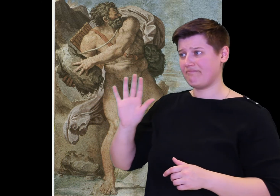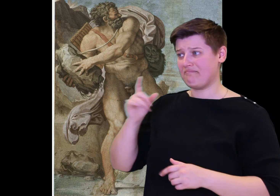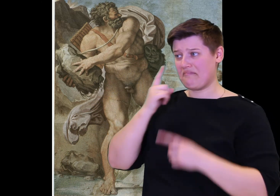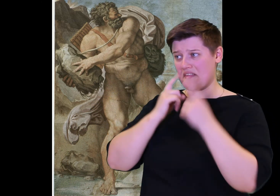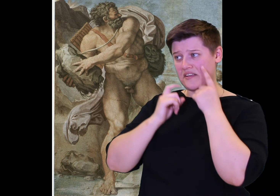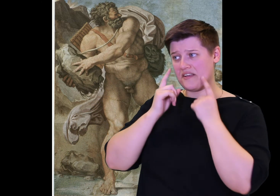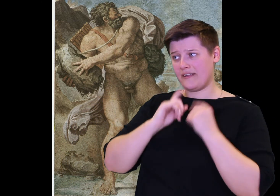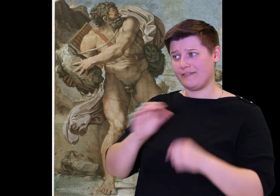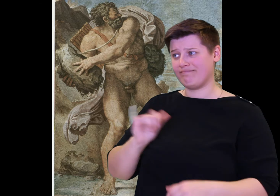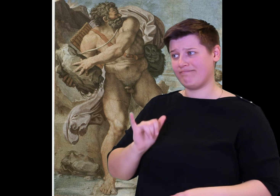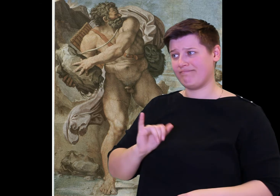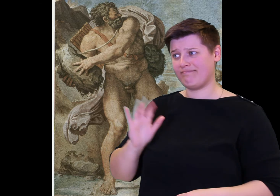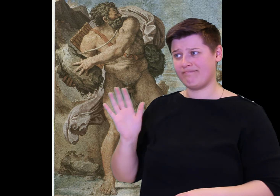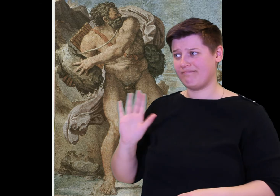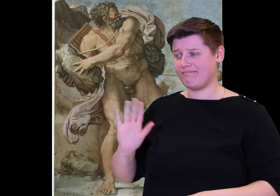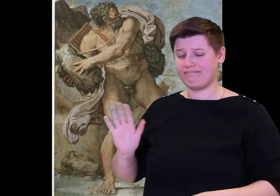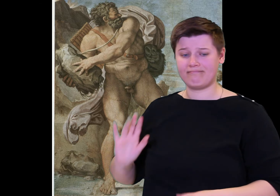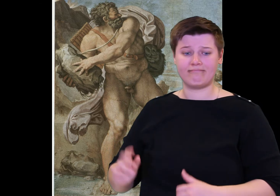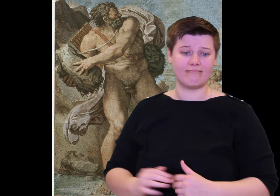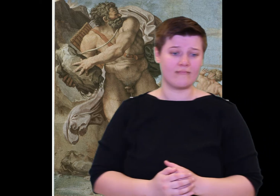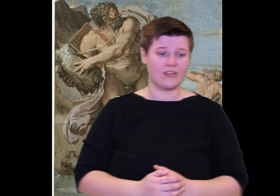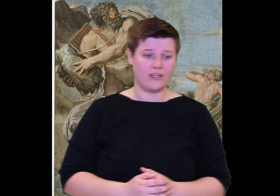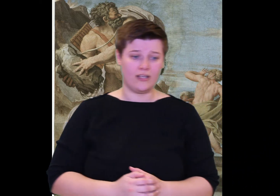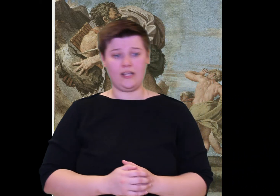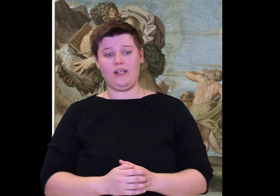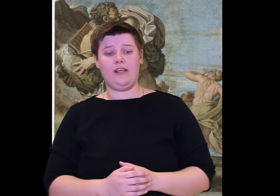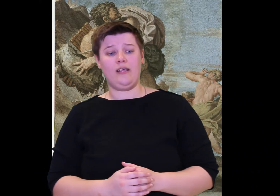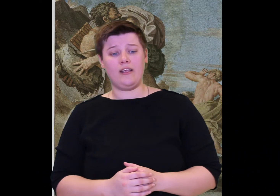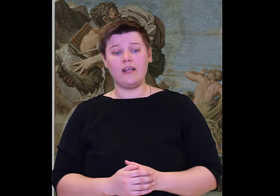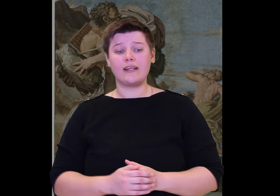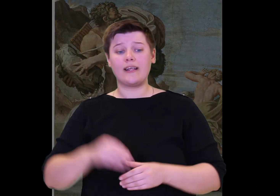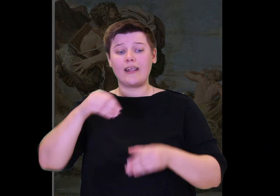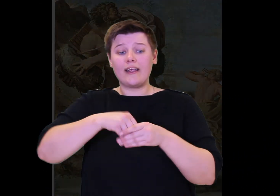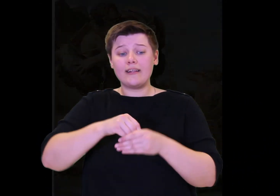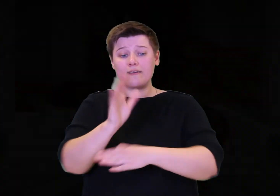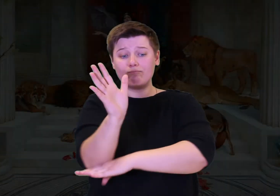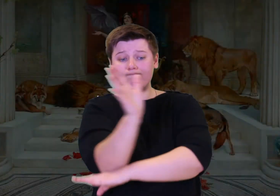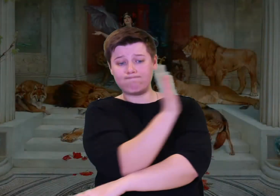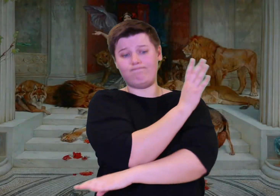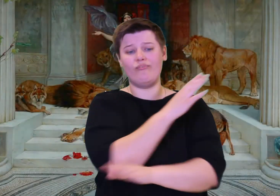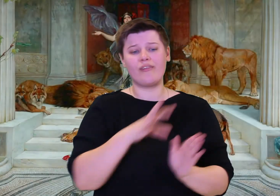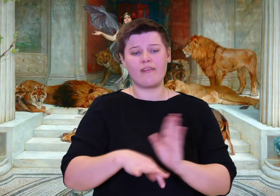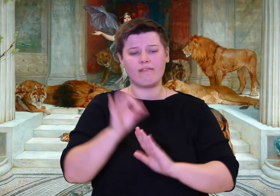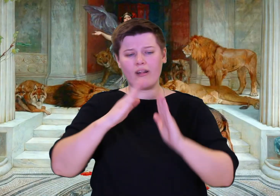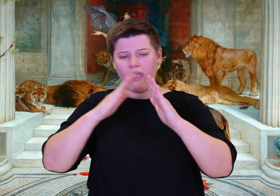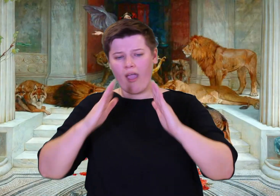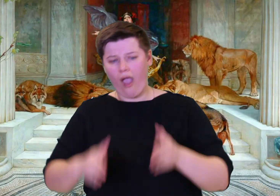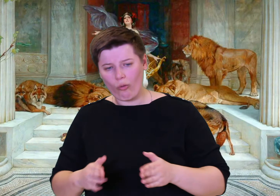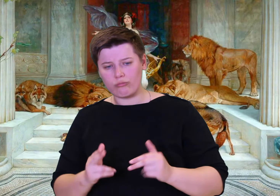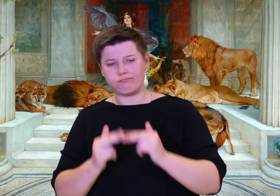Those left behind with me were weeping as well. Inside the glade they found the